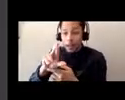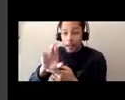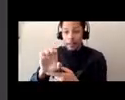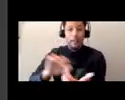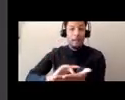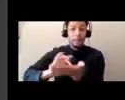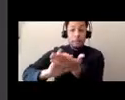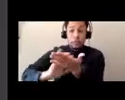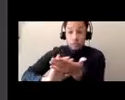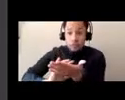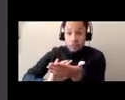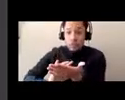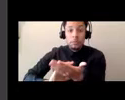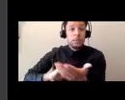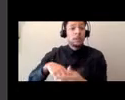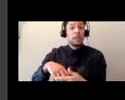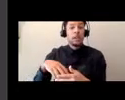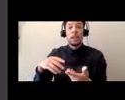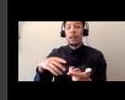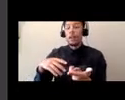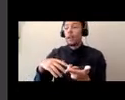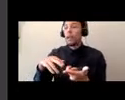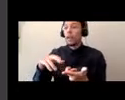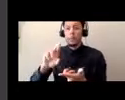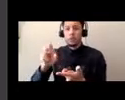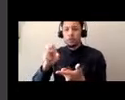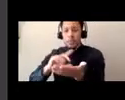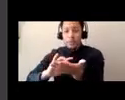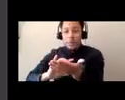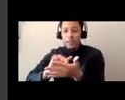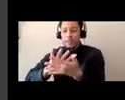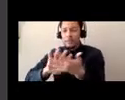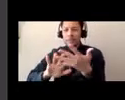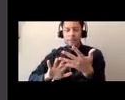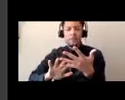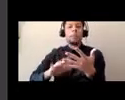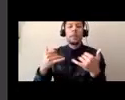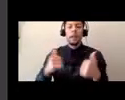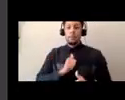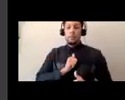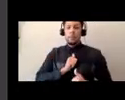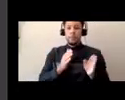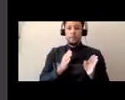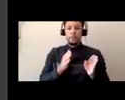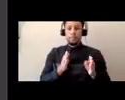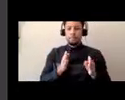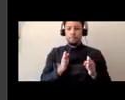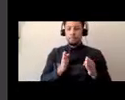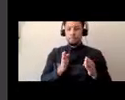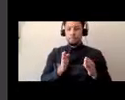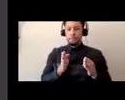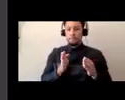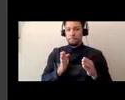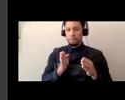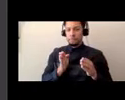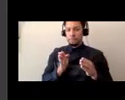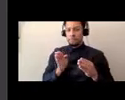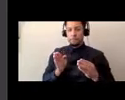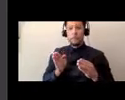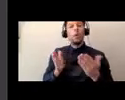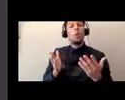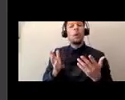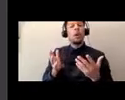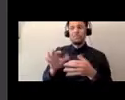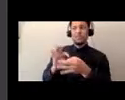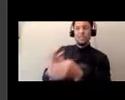But now I have been moving gradually if not more fervently onto statewide issues dealing